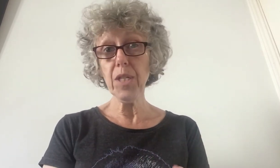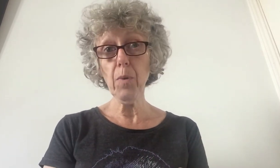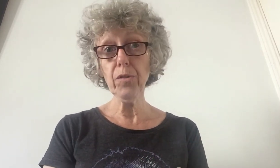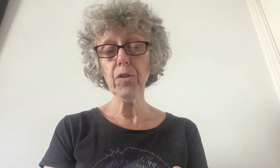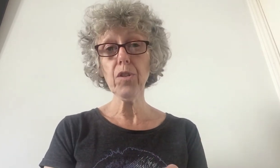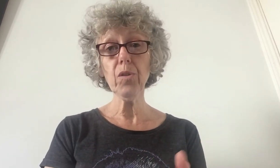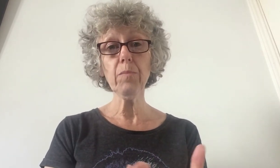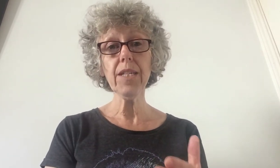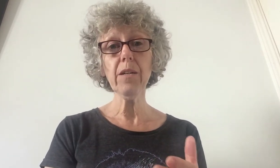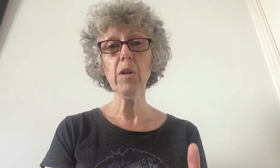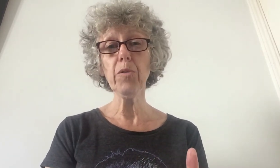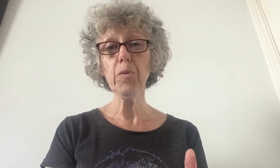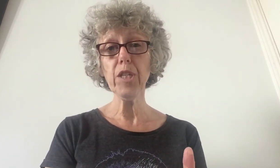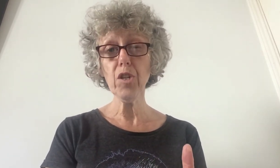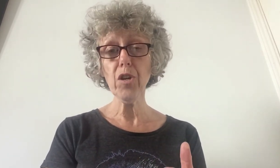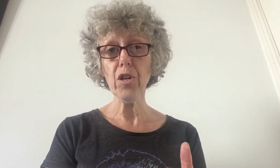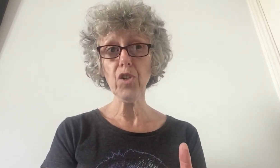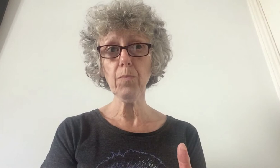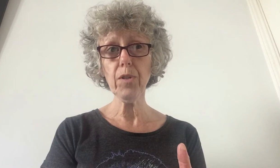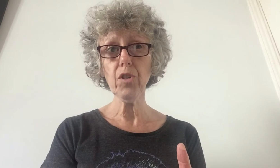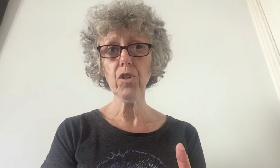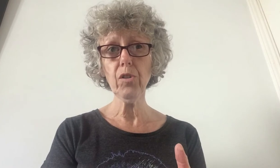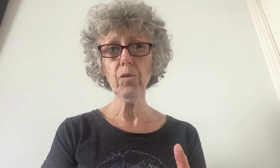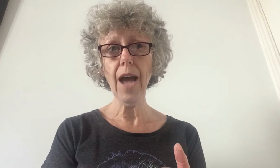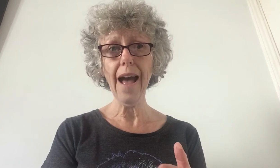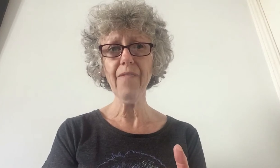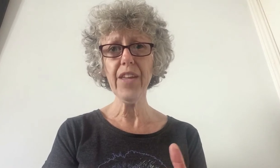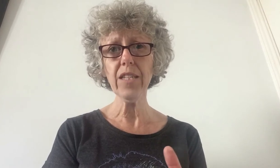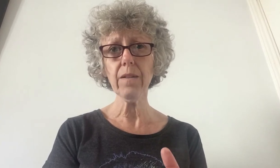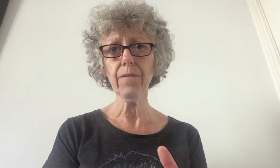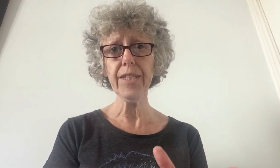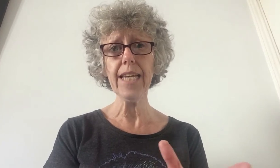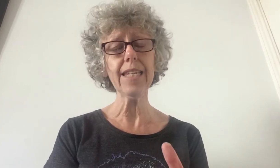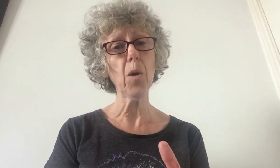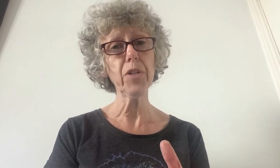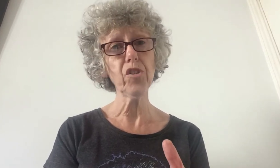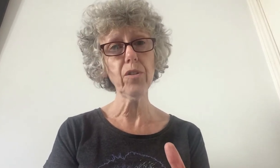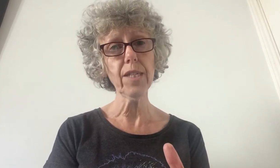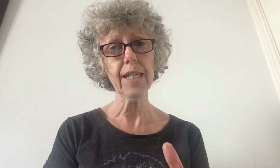respond to the material and the research, but to have this fantastic opportunity